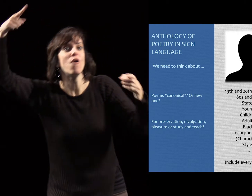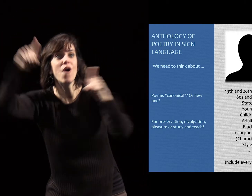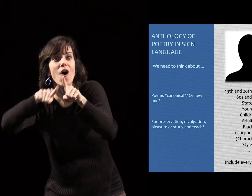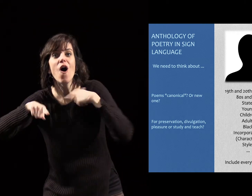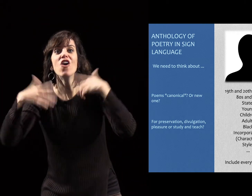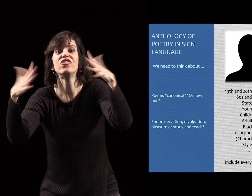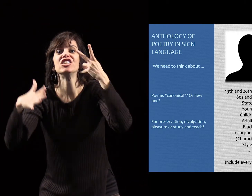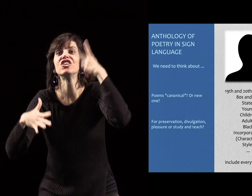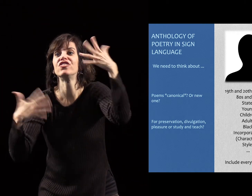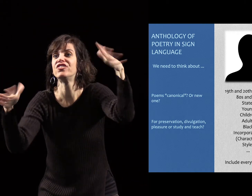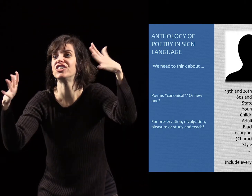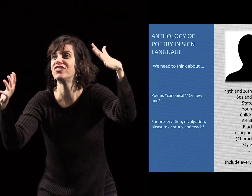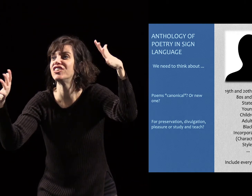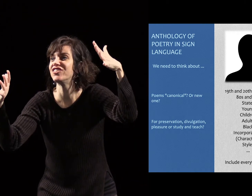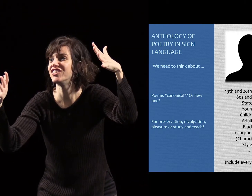or share that experience.